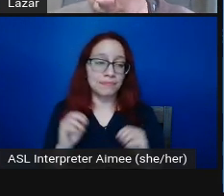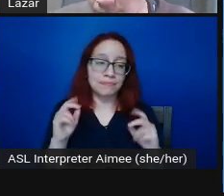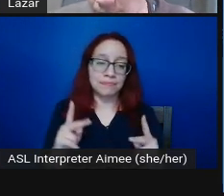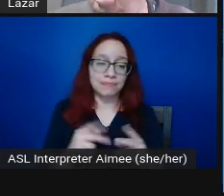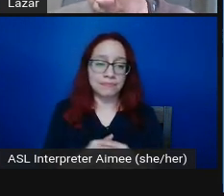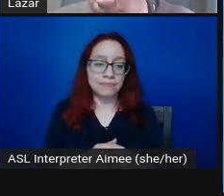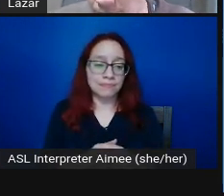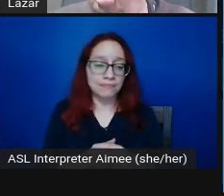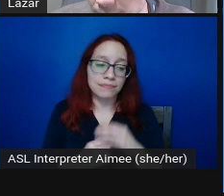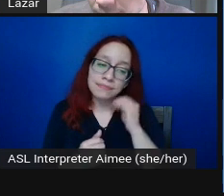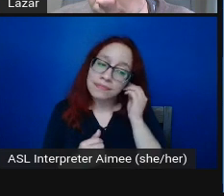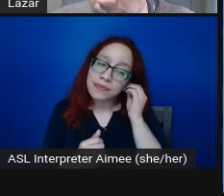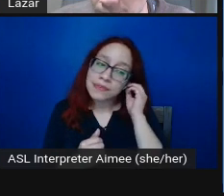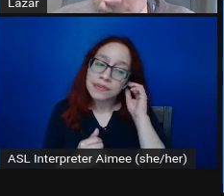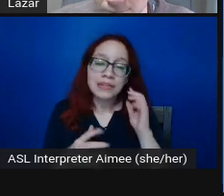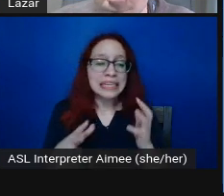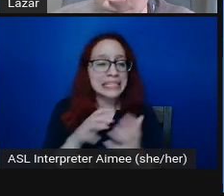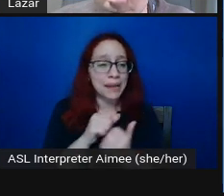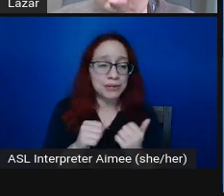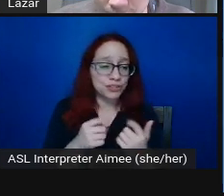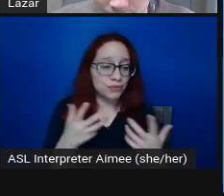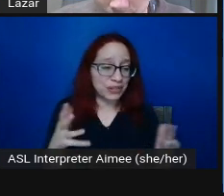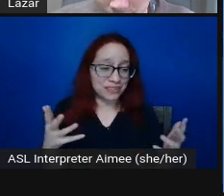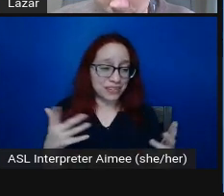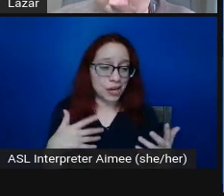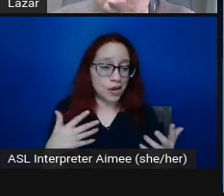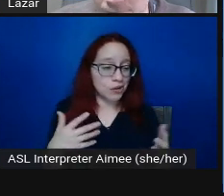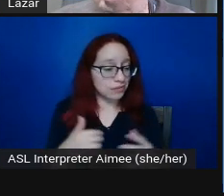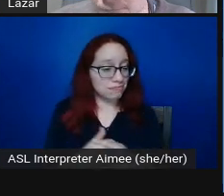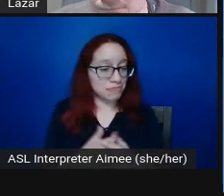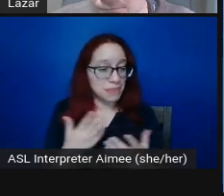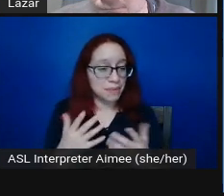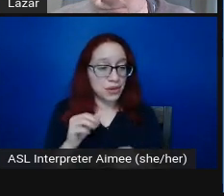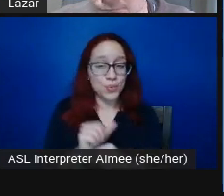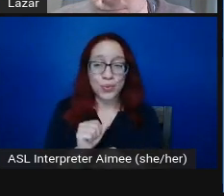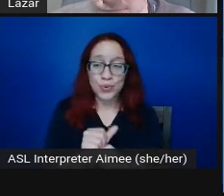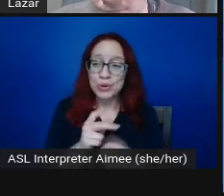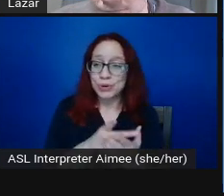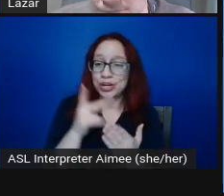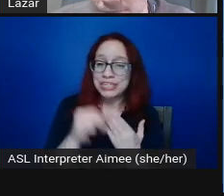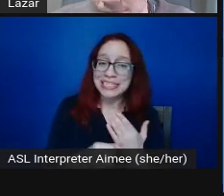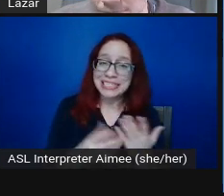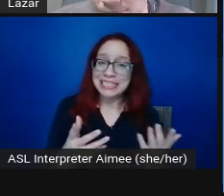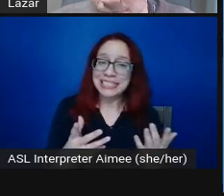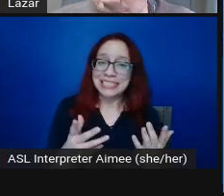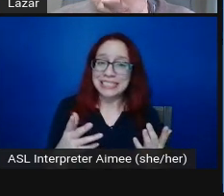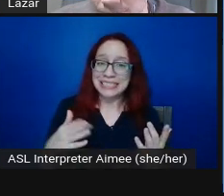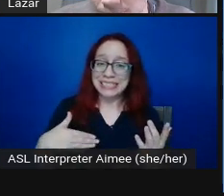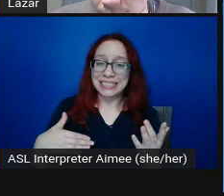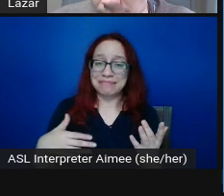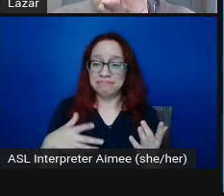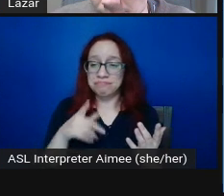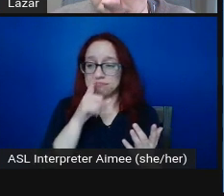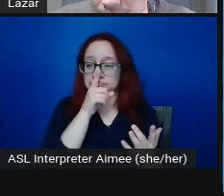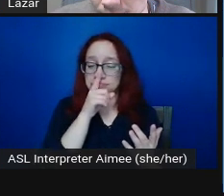Damage is done. Let's say, you are already working on a project and you have not allocated any funds to using testing.